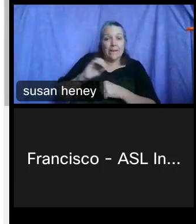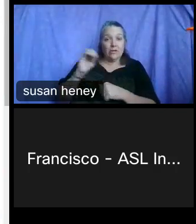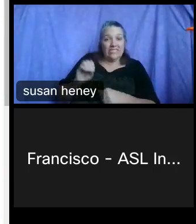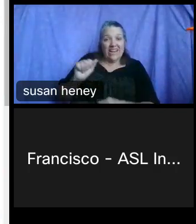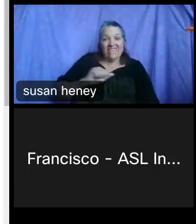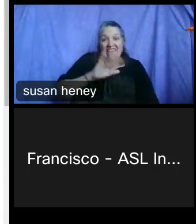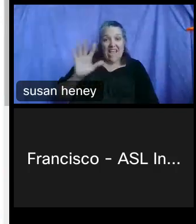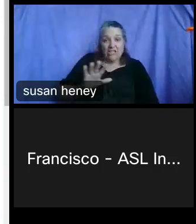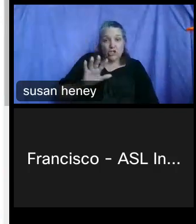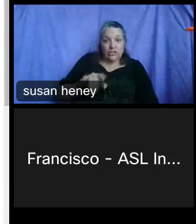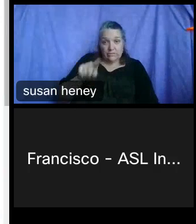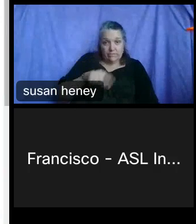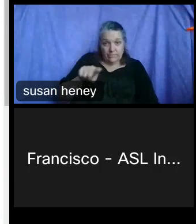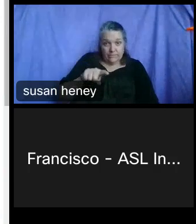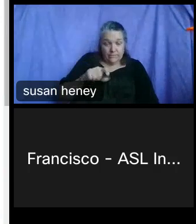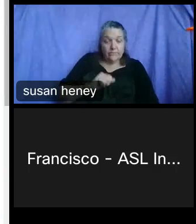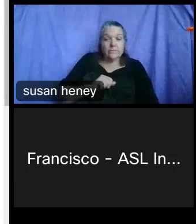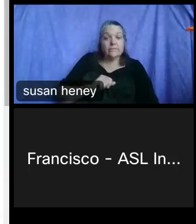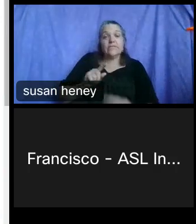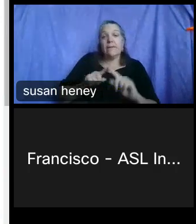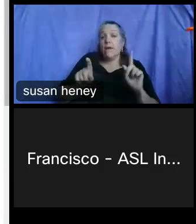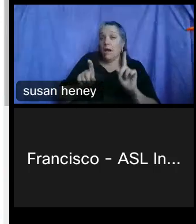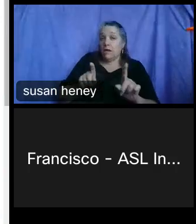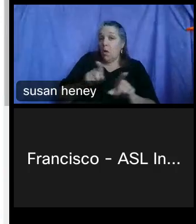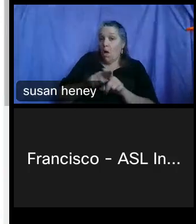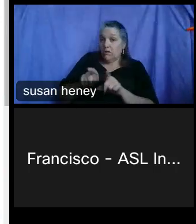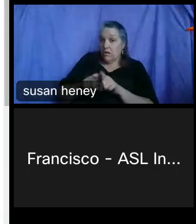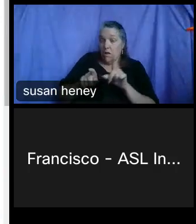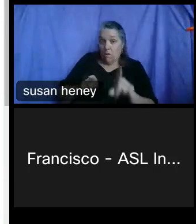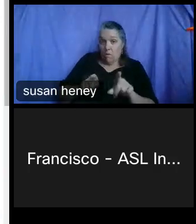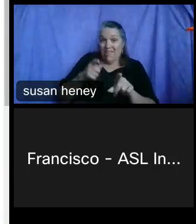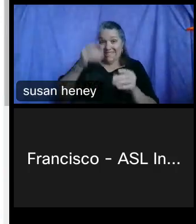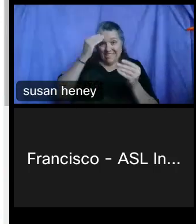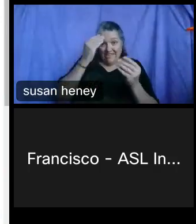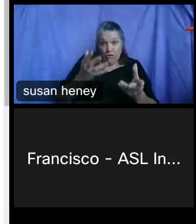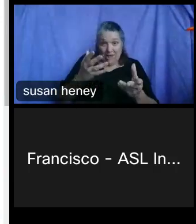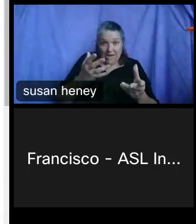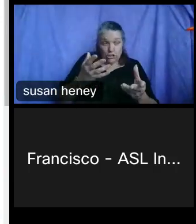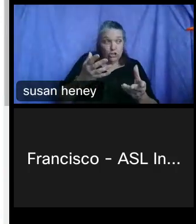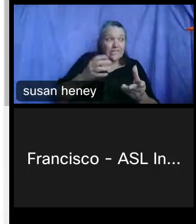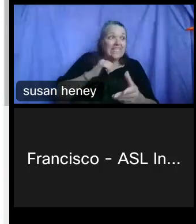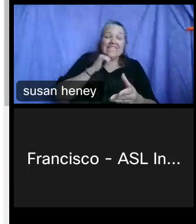alone here and here, but let me also explain that this information here is not for the Asian alone